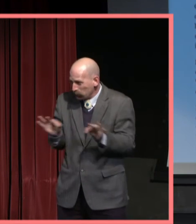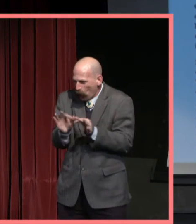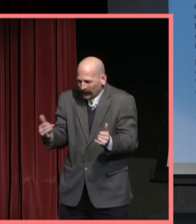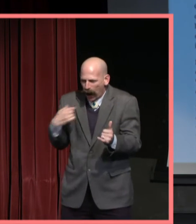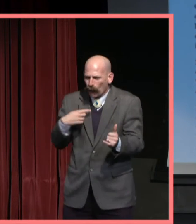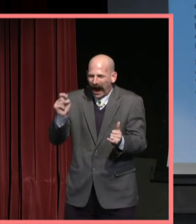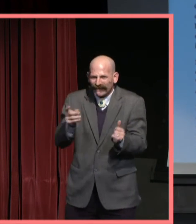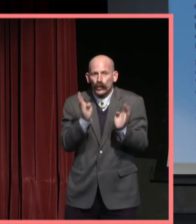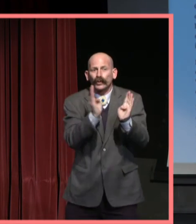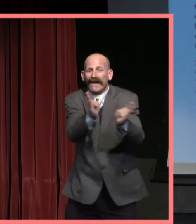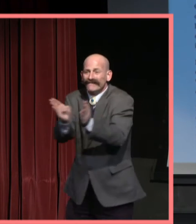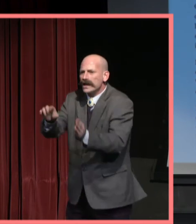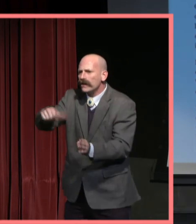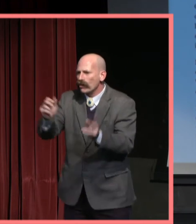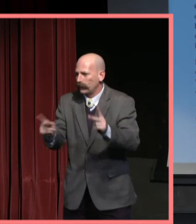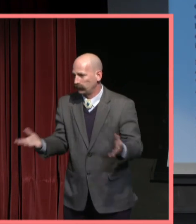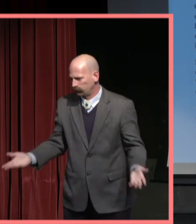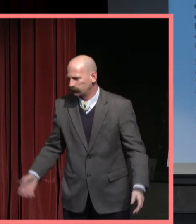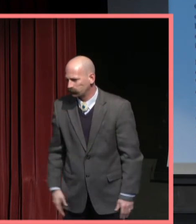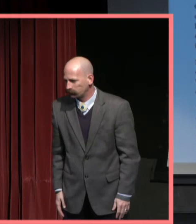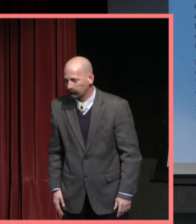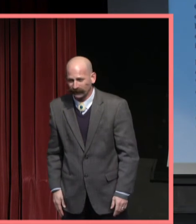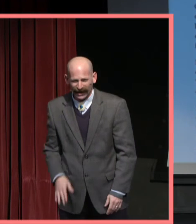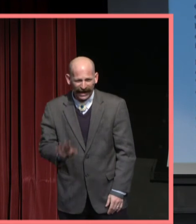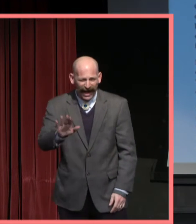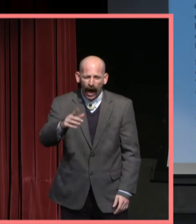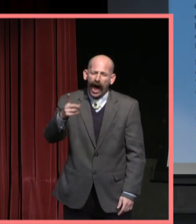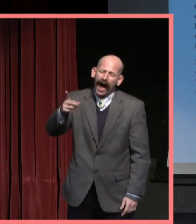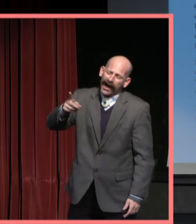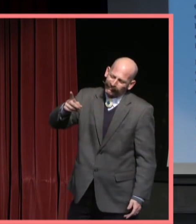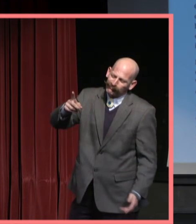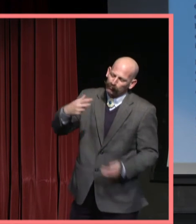Now the next thing, we scientists, we're bad communicators unfortunately.